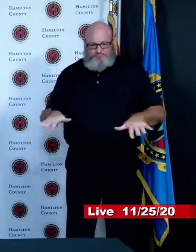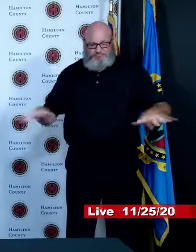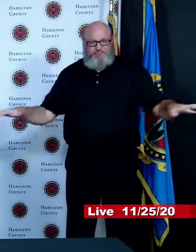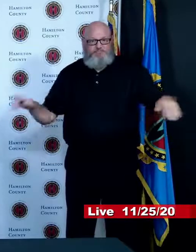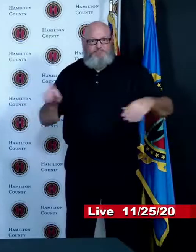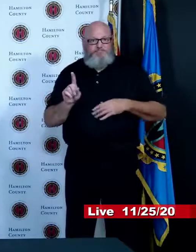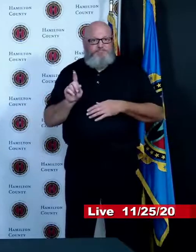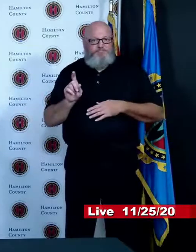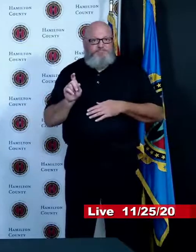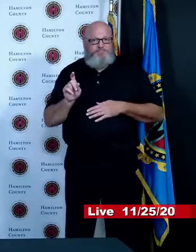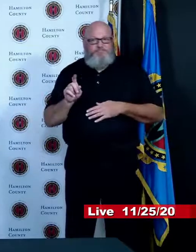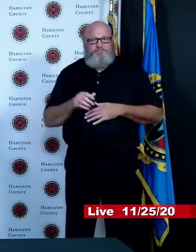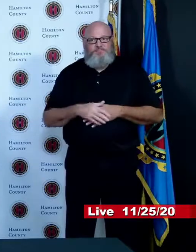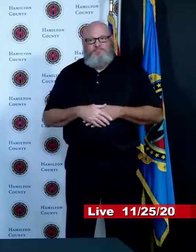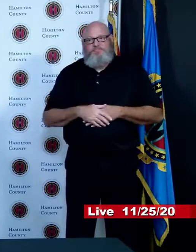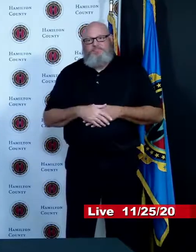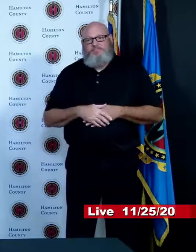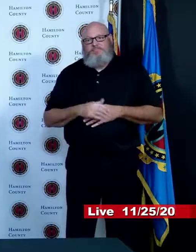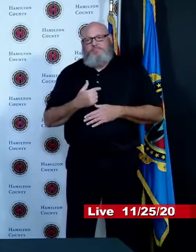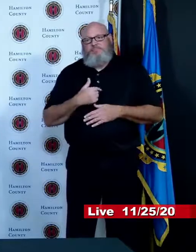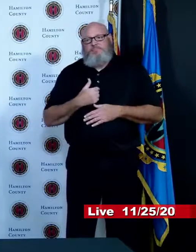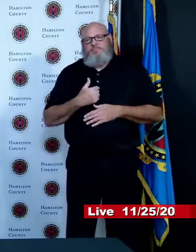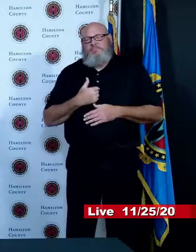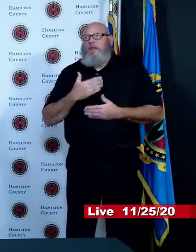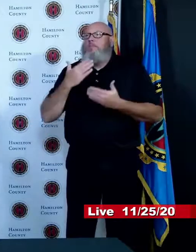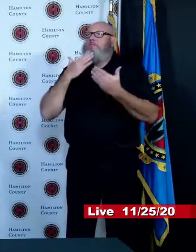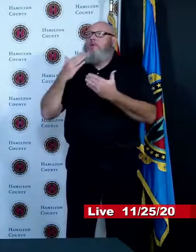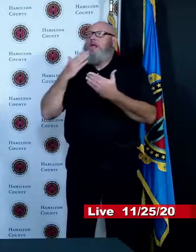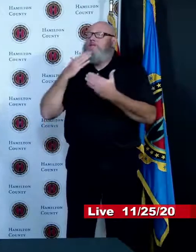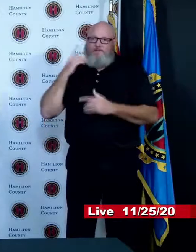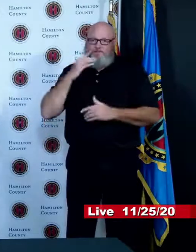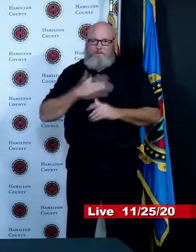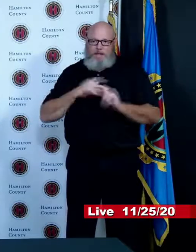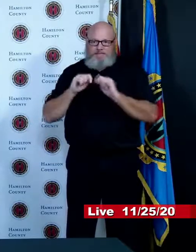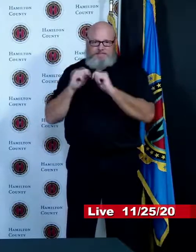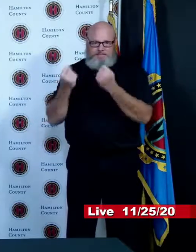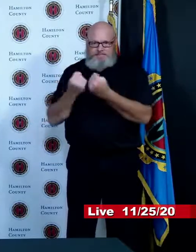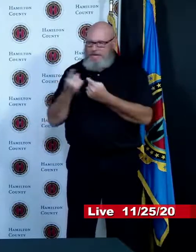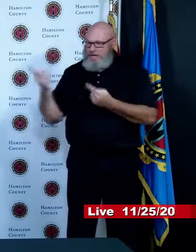worried that in two weeks we'll see cases at a higher level than what we're seeing him currently